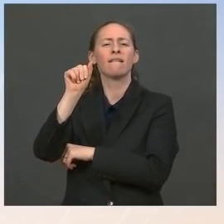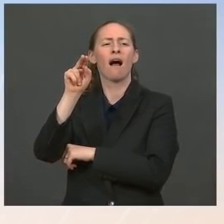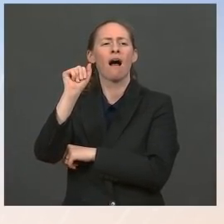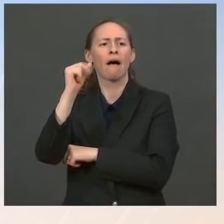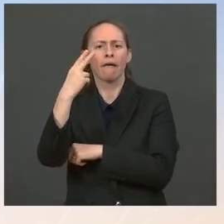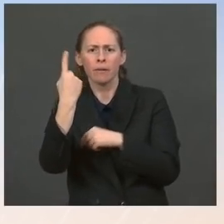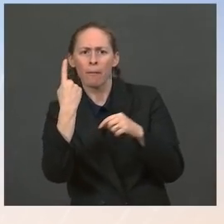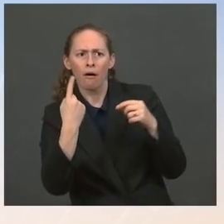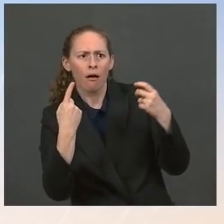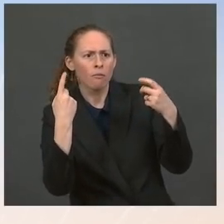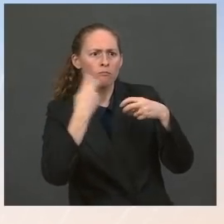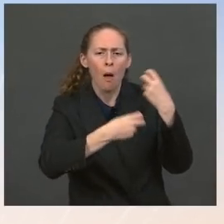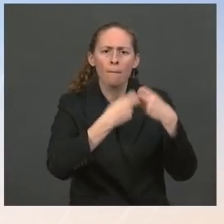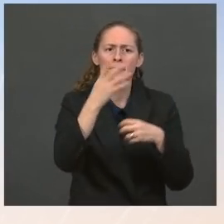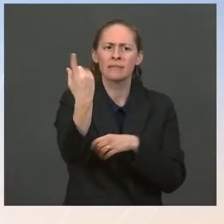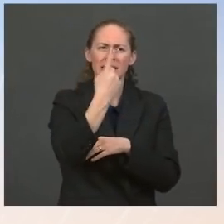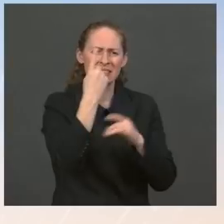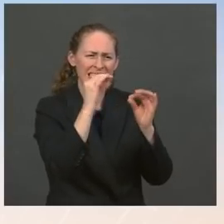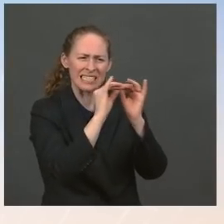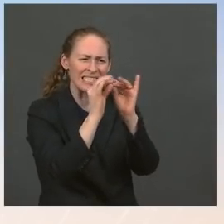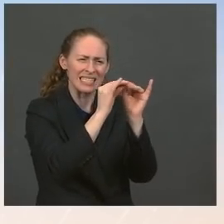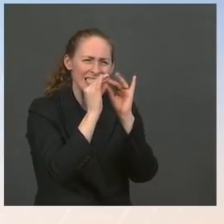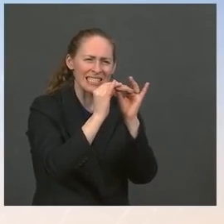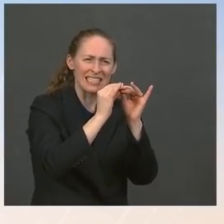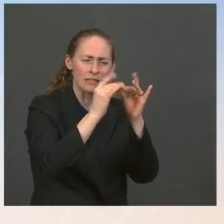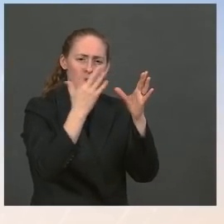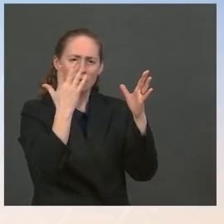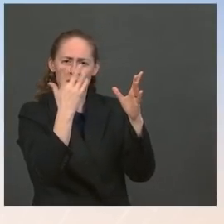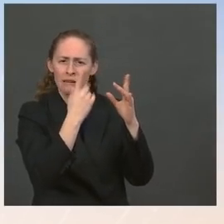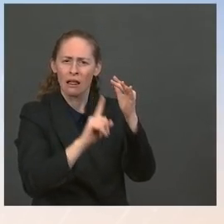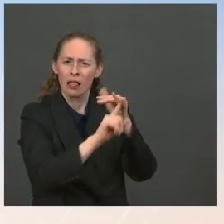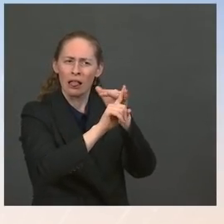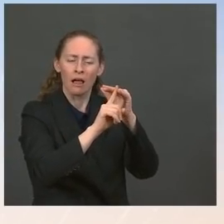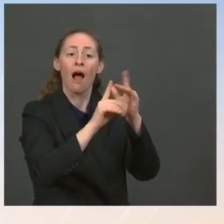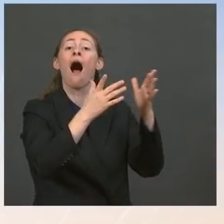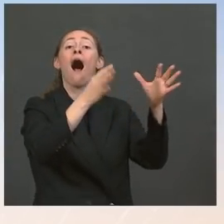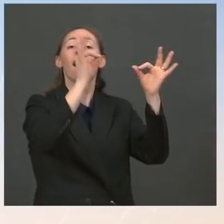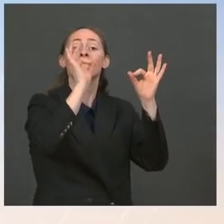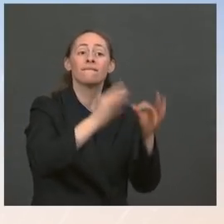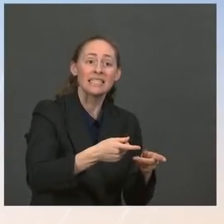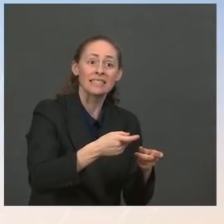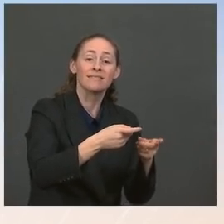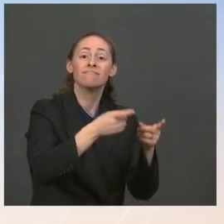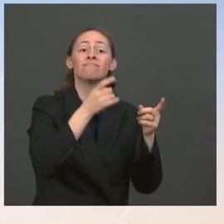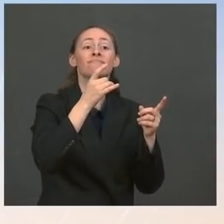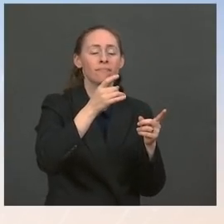And that'll be more efficient and more speedy. So, there's -- those are a couple of examples. Let me point to one third thing: